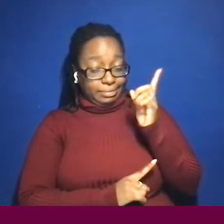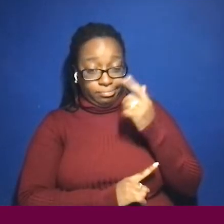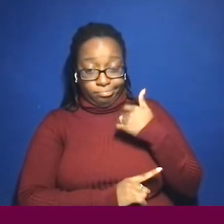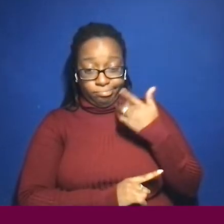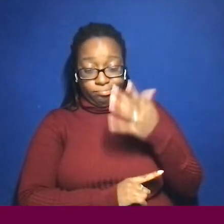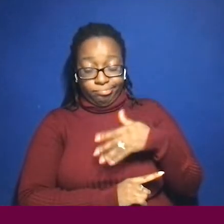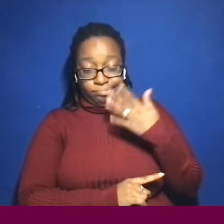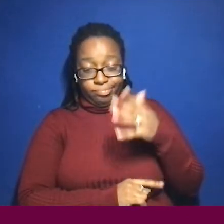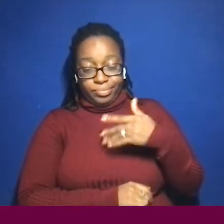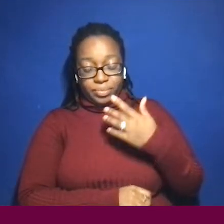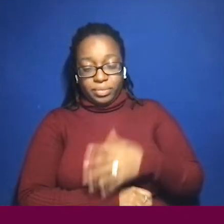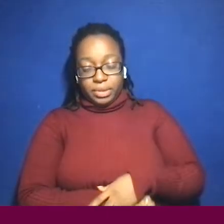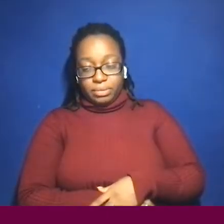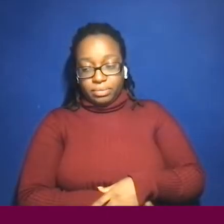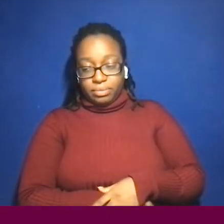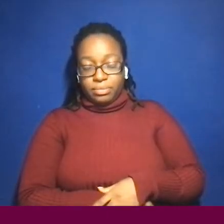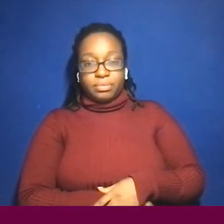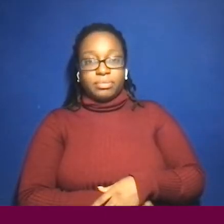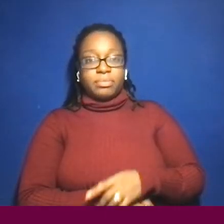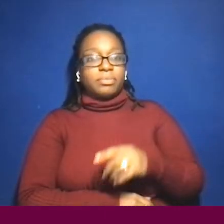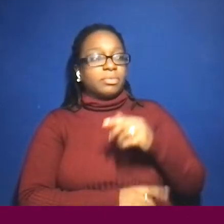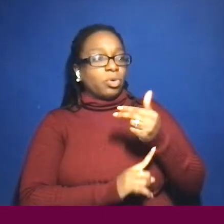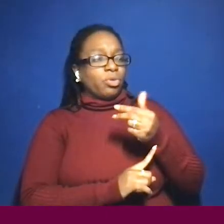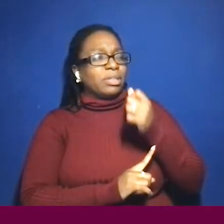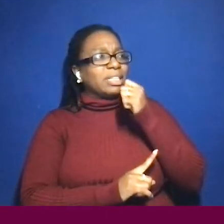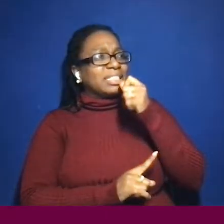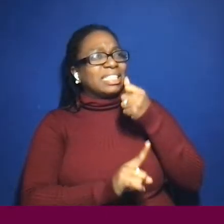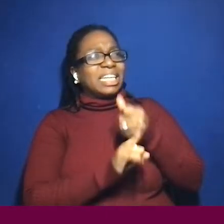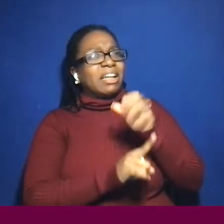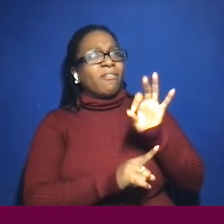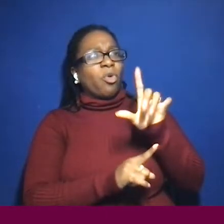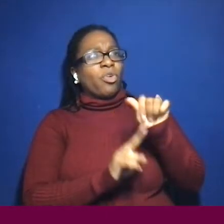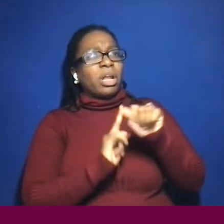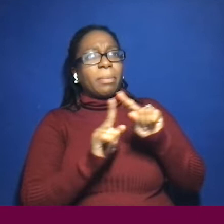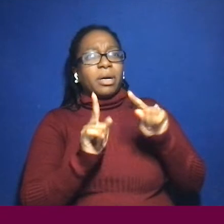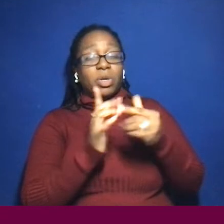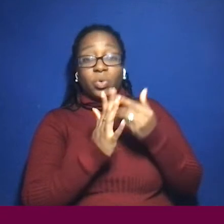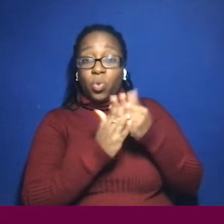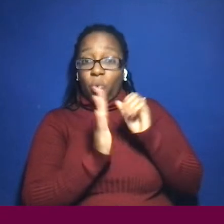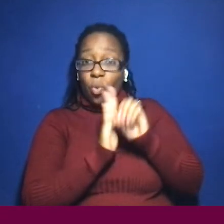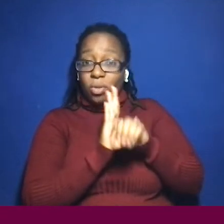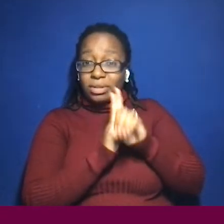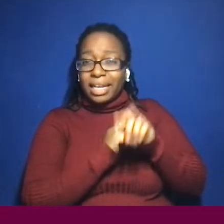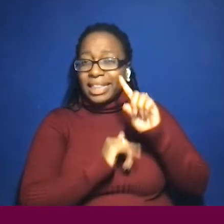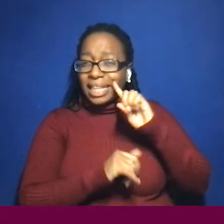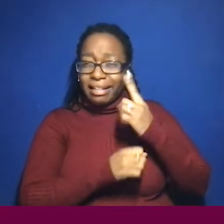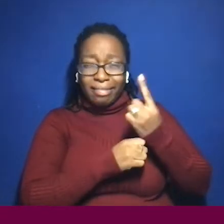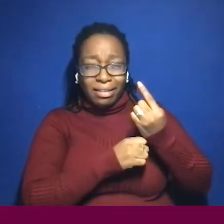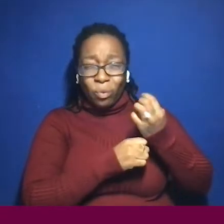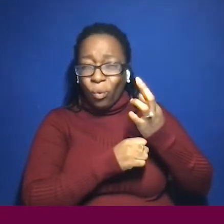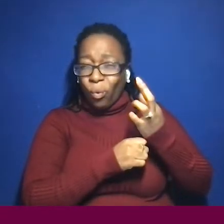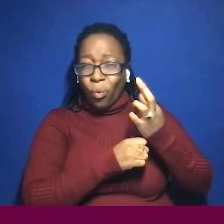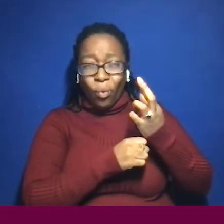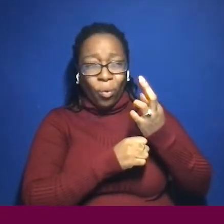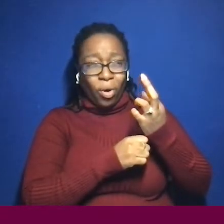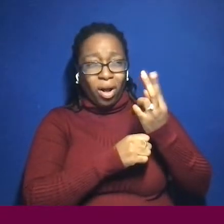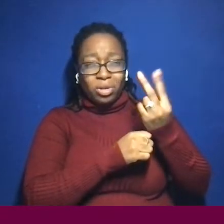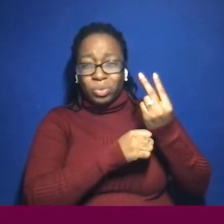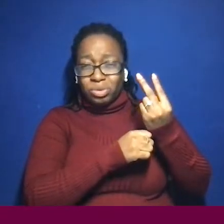hit, not Florida, but New Orleans, again, last year, a year ago, it was people in nursing